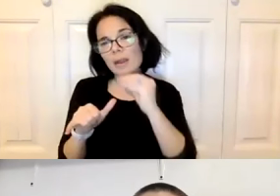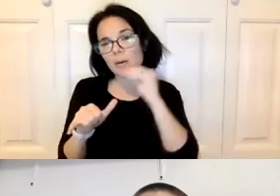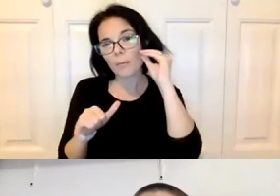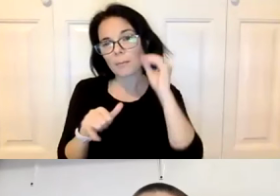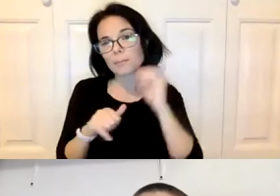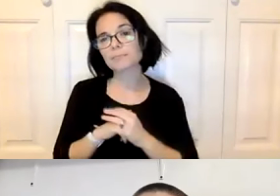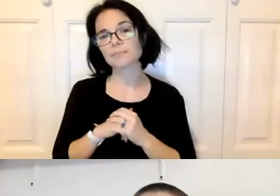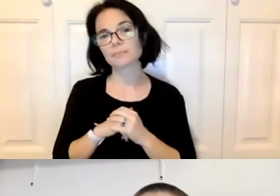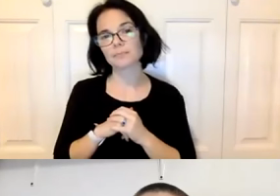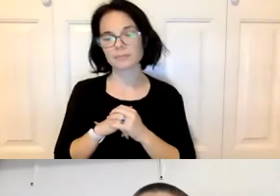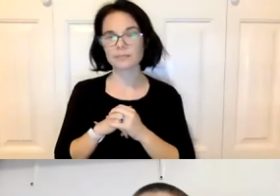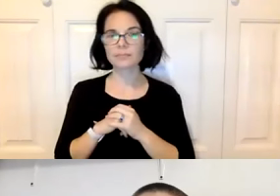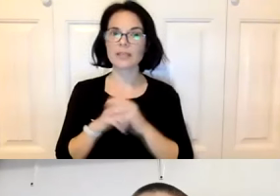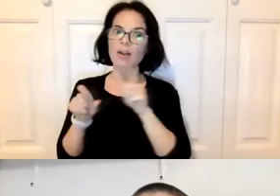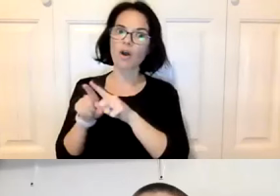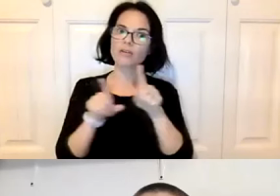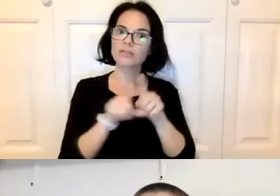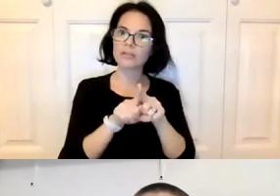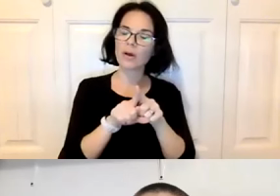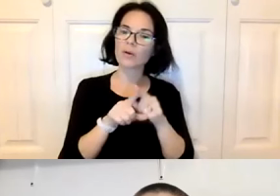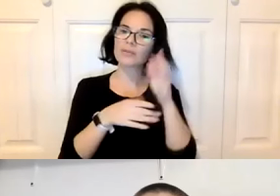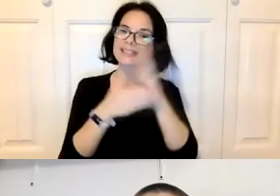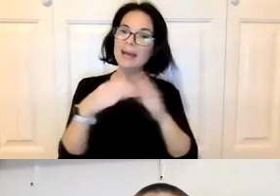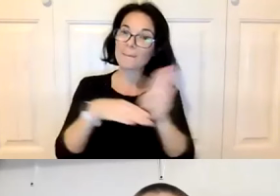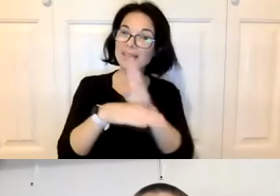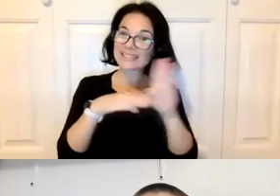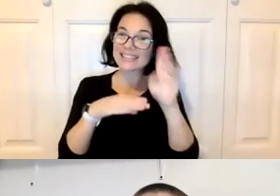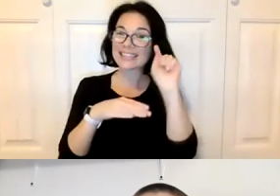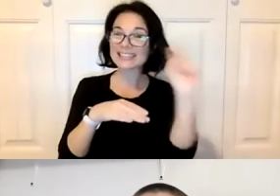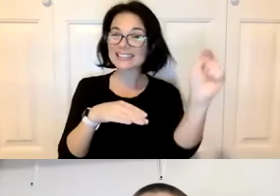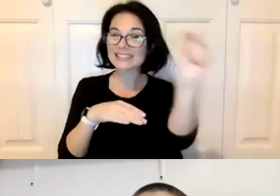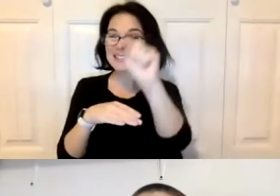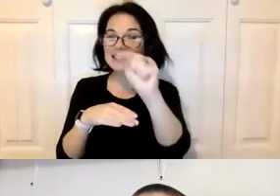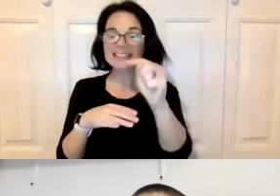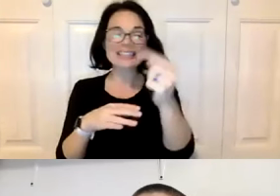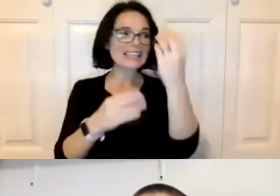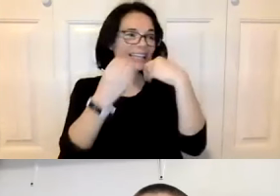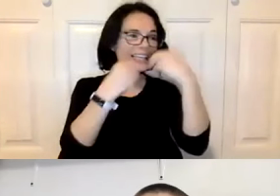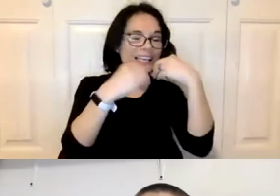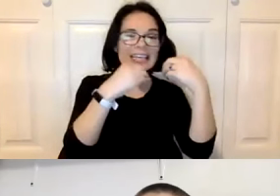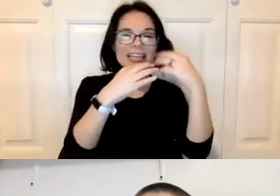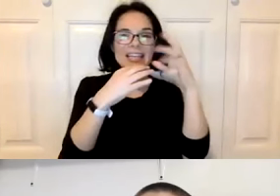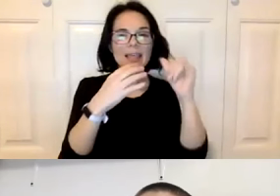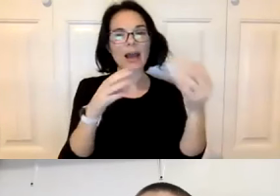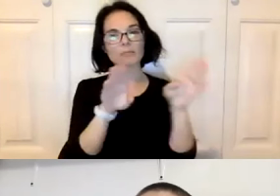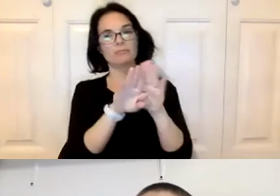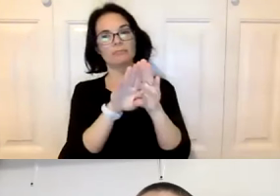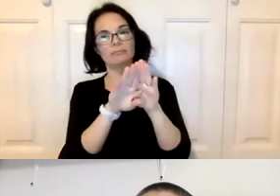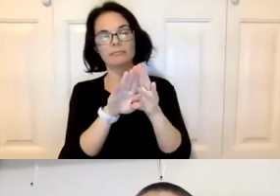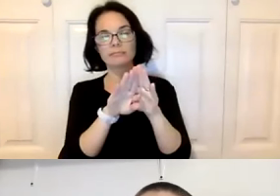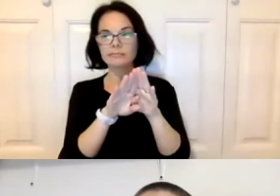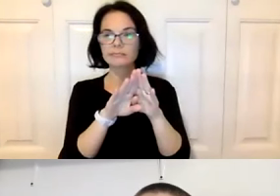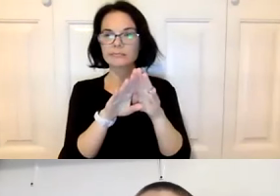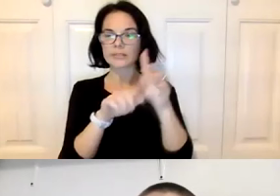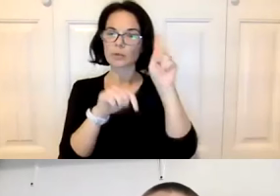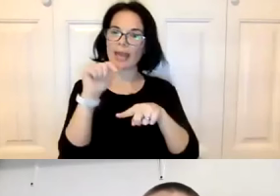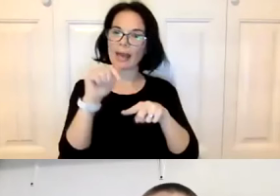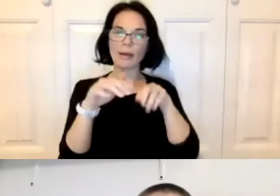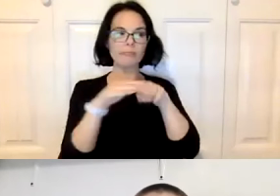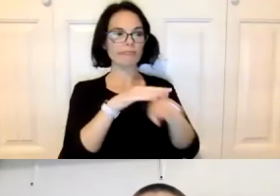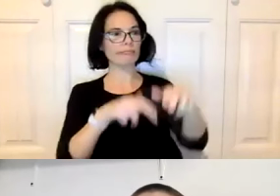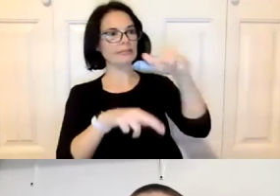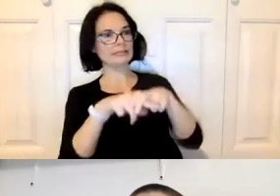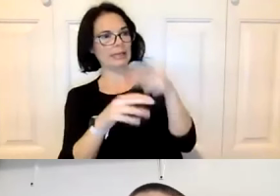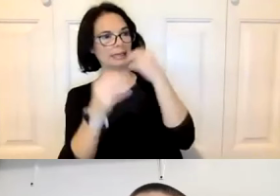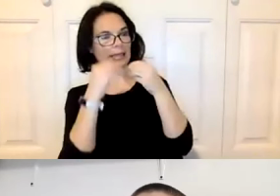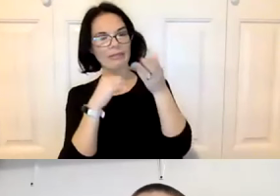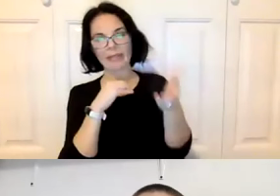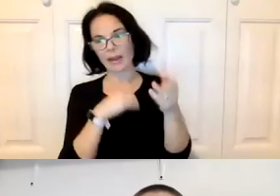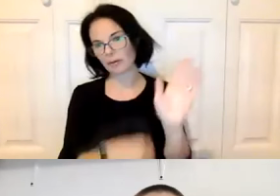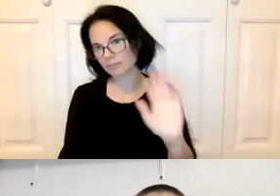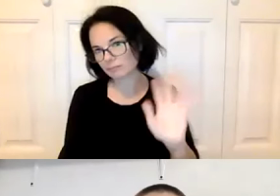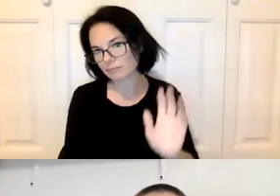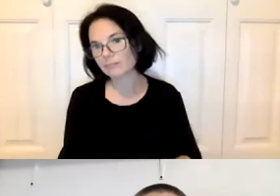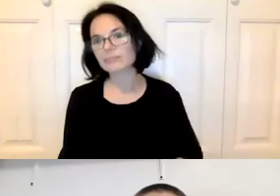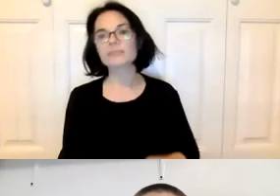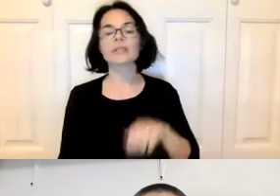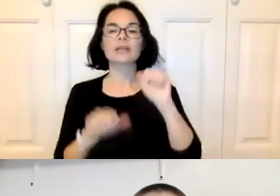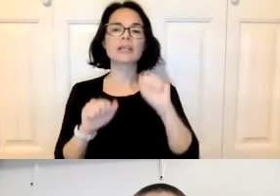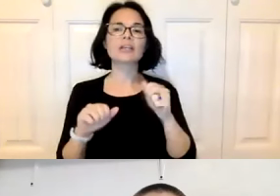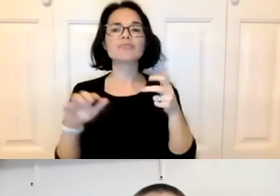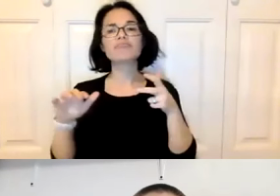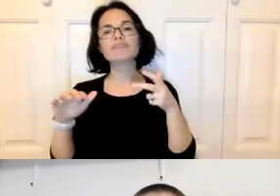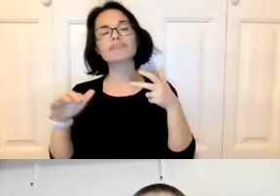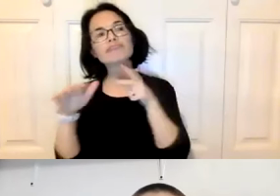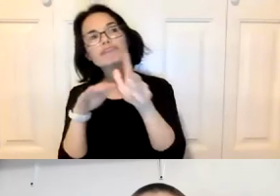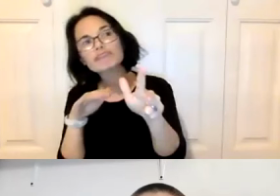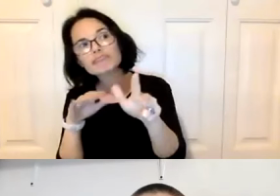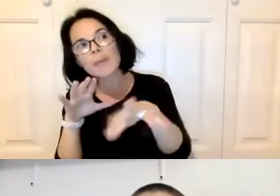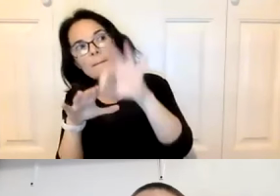businesses where you can eat are closed for now as well. Only drive through and to-go/deliveries.